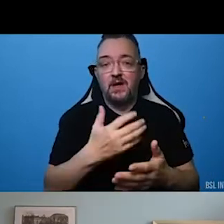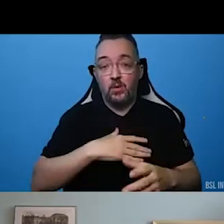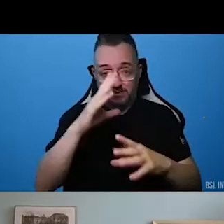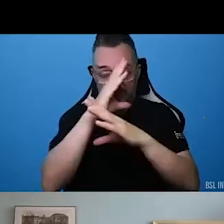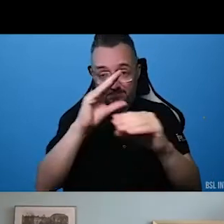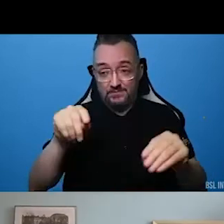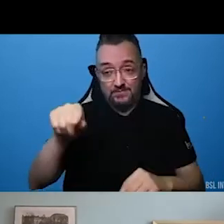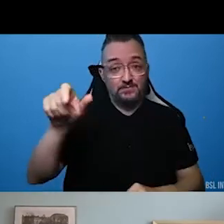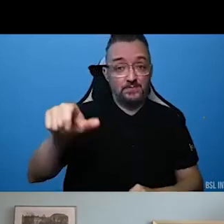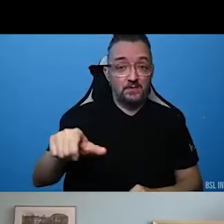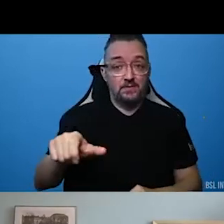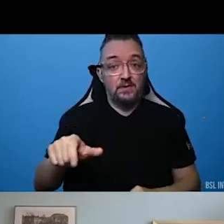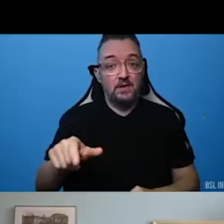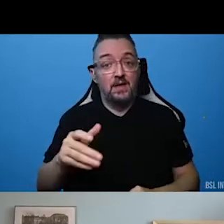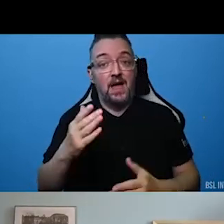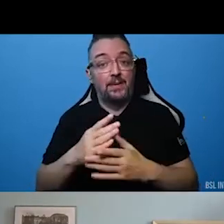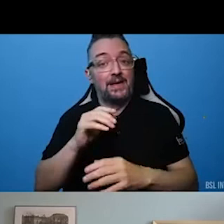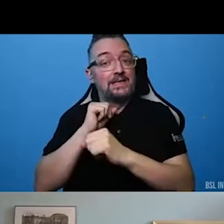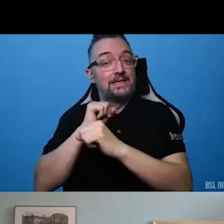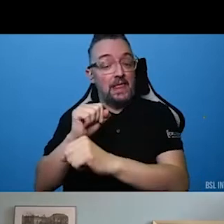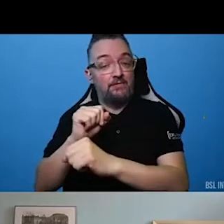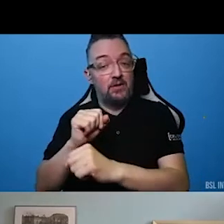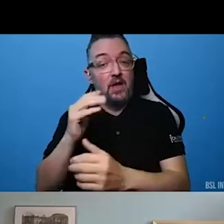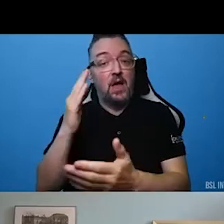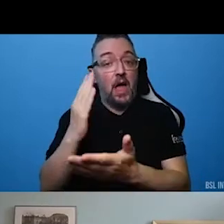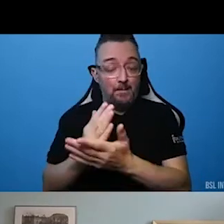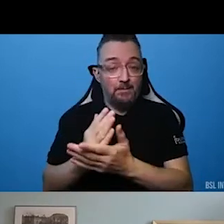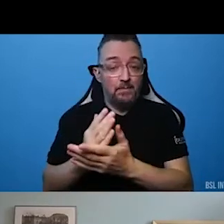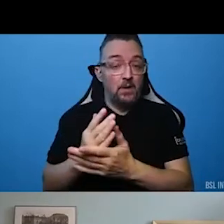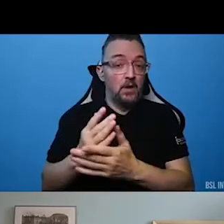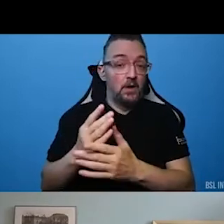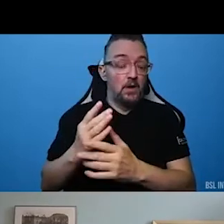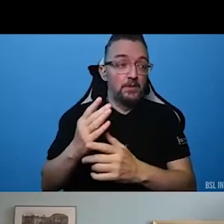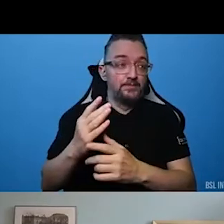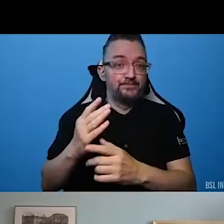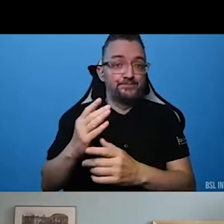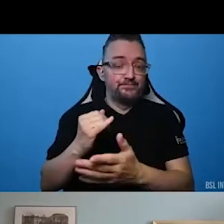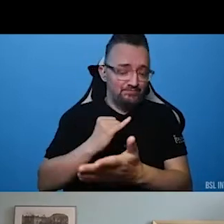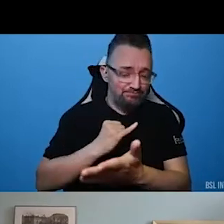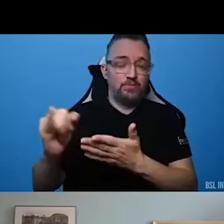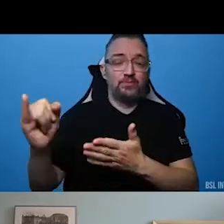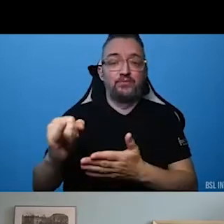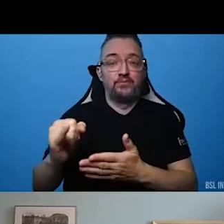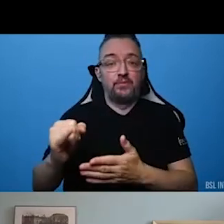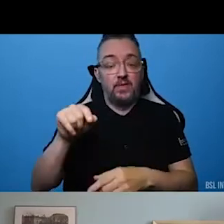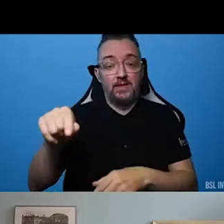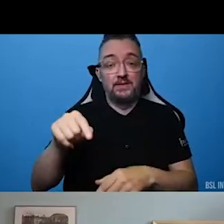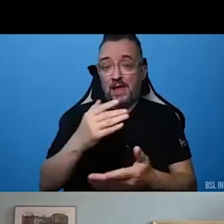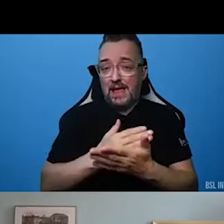that in actual fact slavery was condemned in these kinds of very clear terms